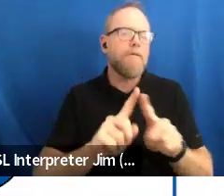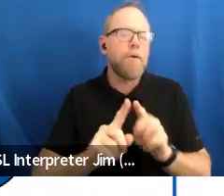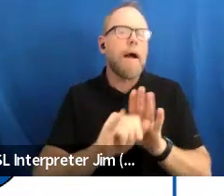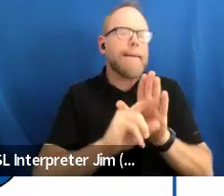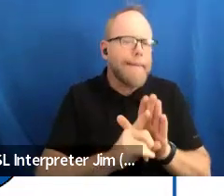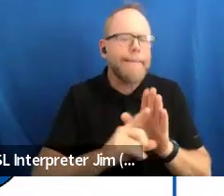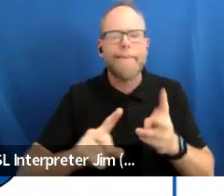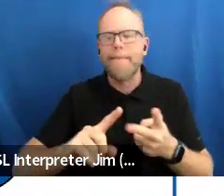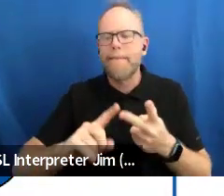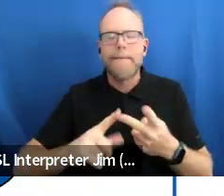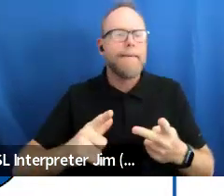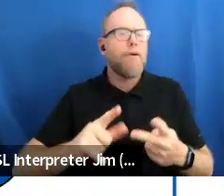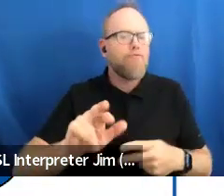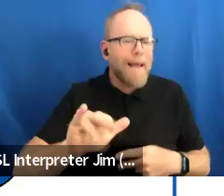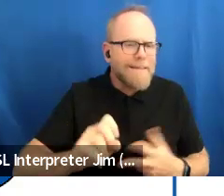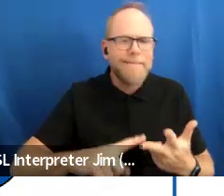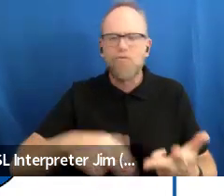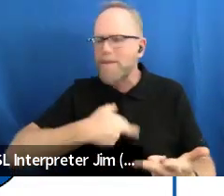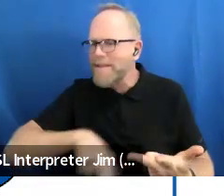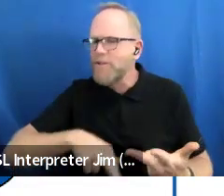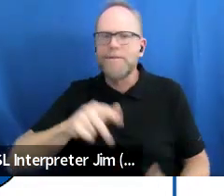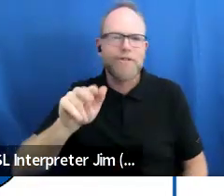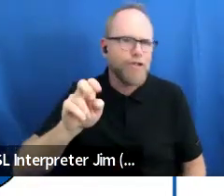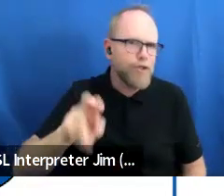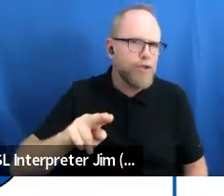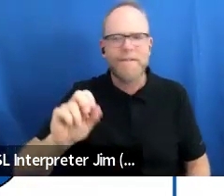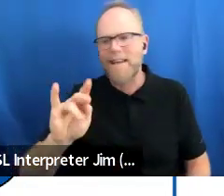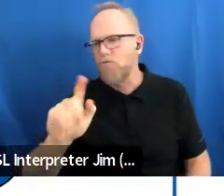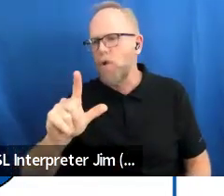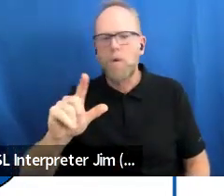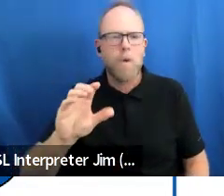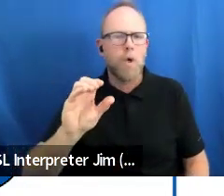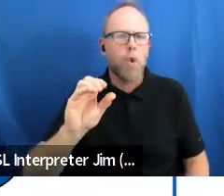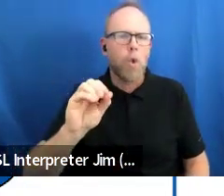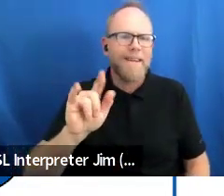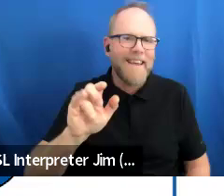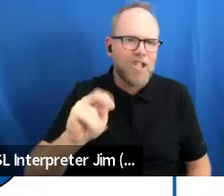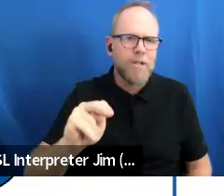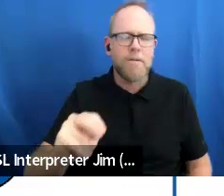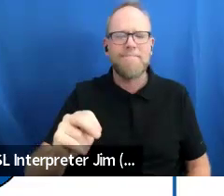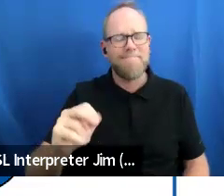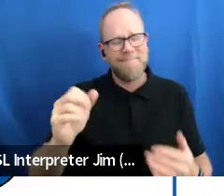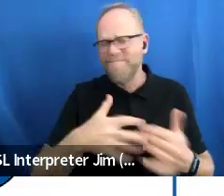ethnicities, races, religions, genders, sexual orientations and more have disabilities.